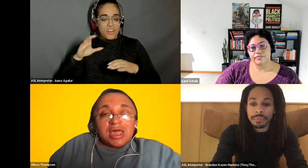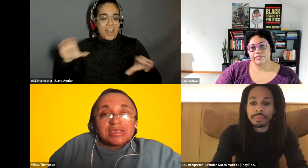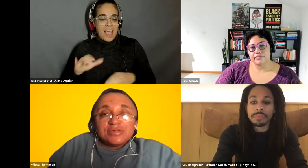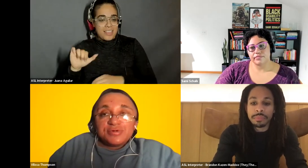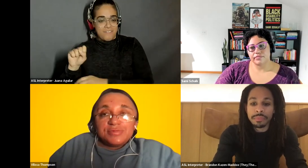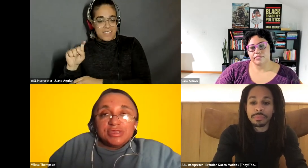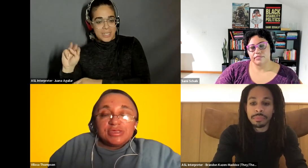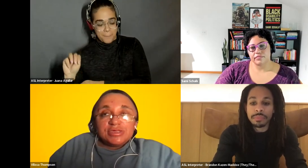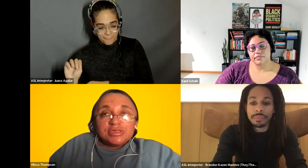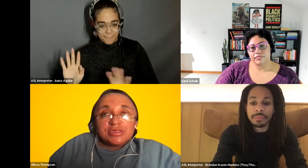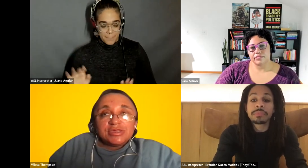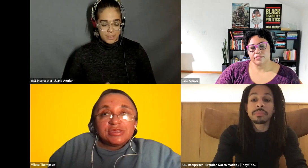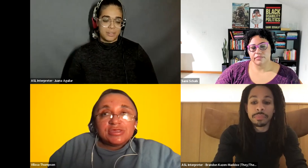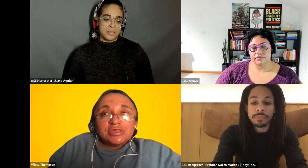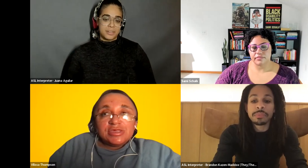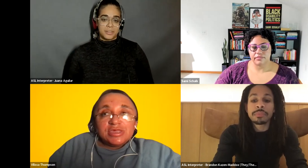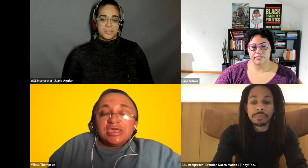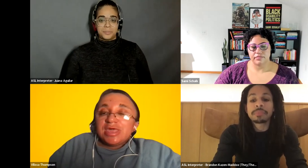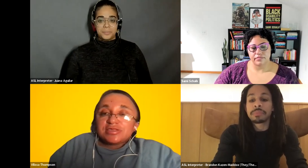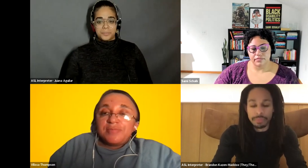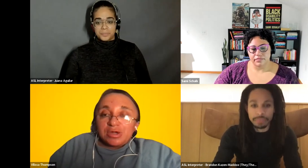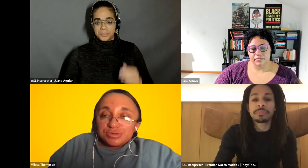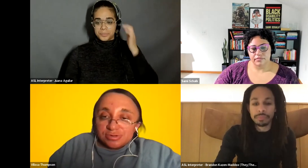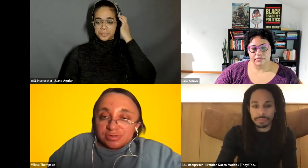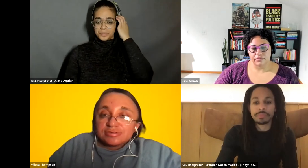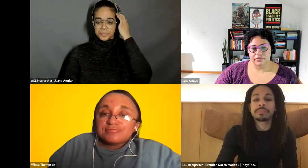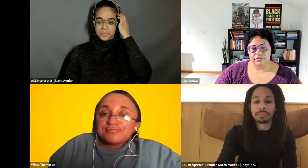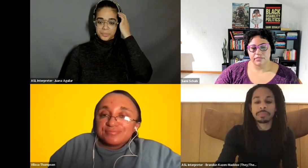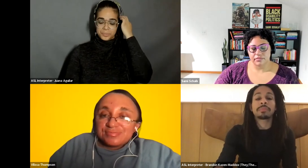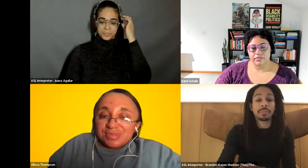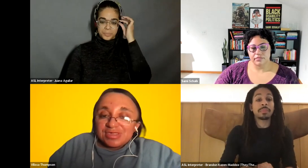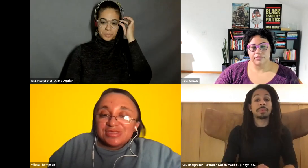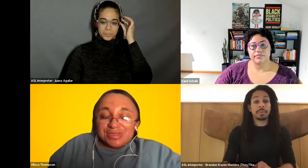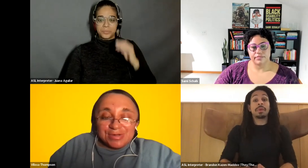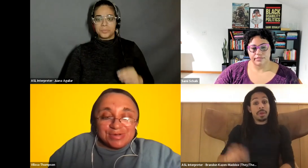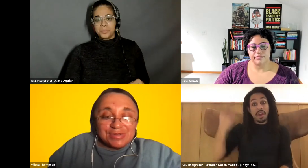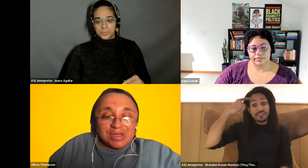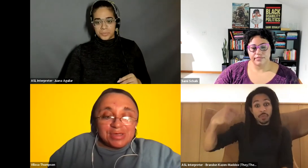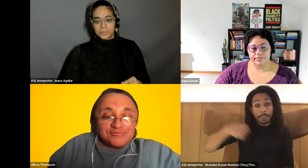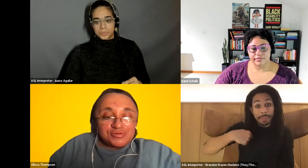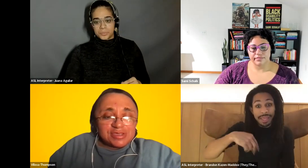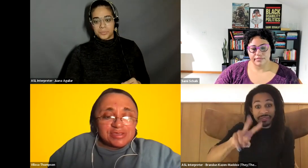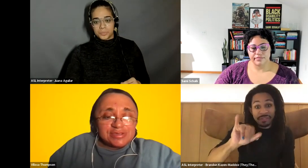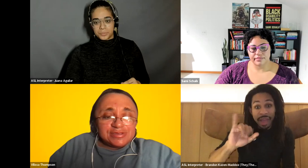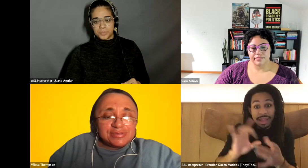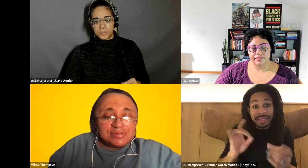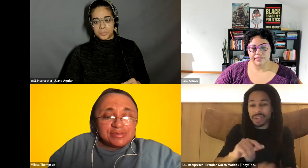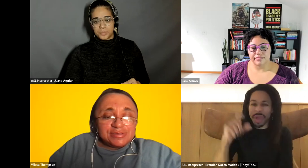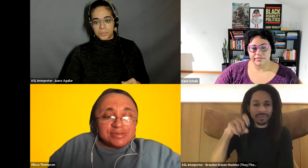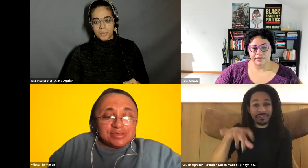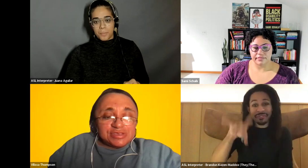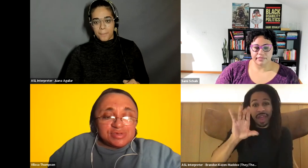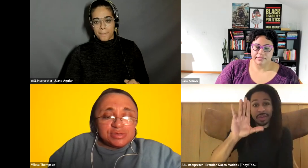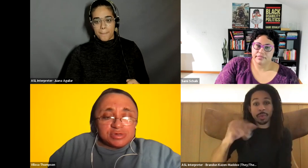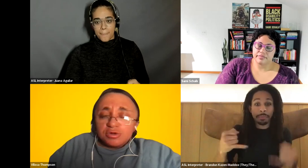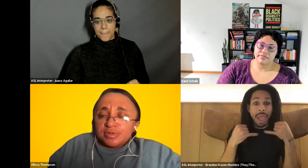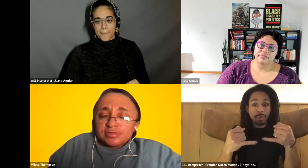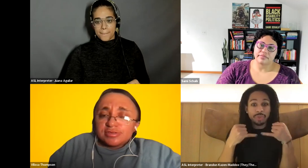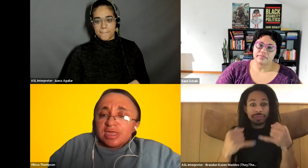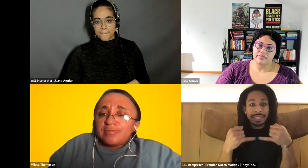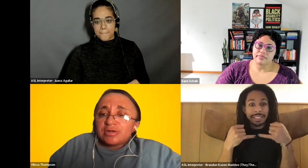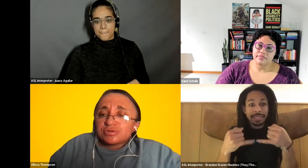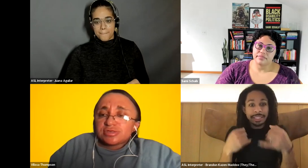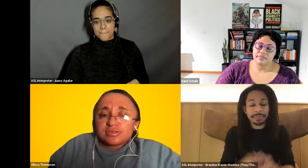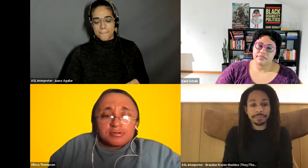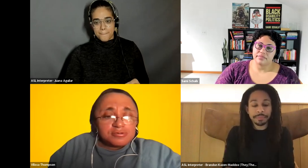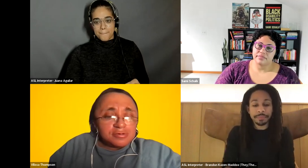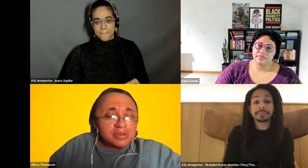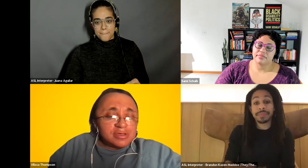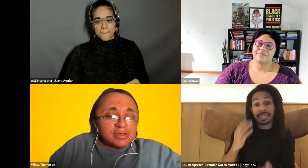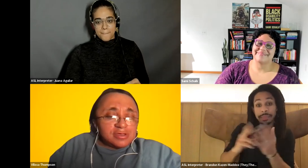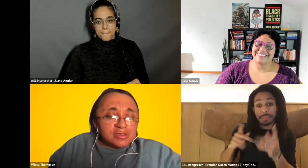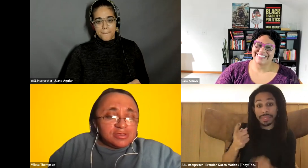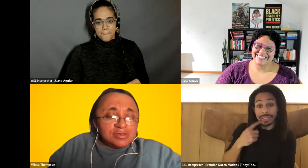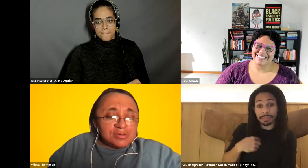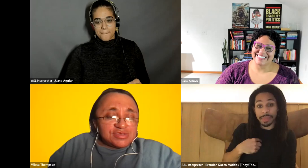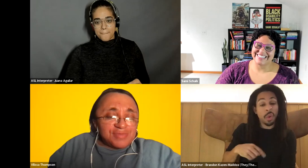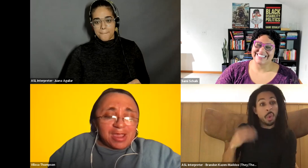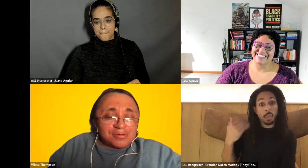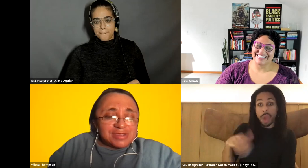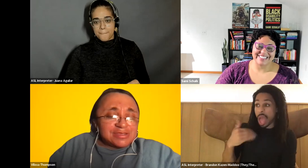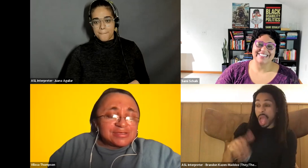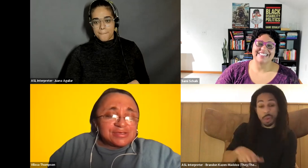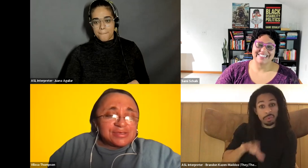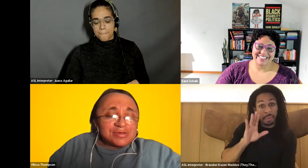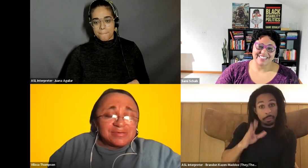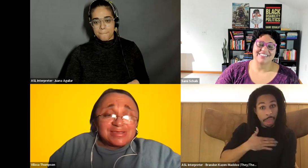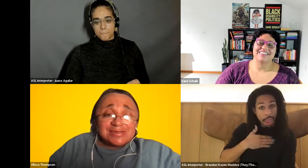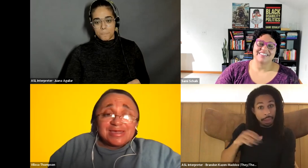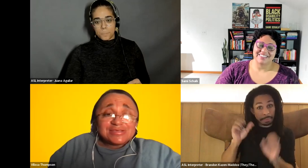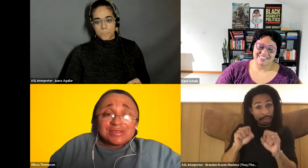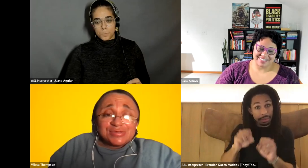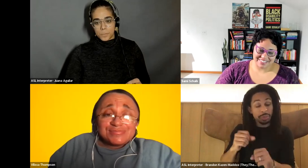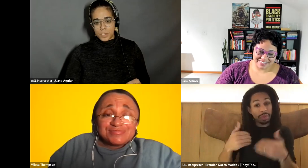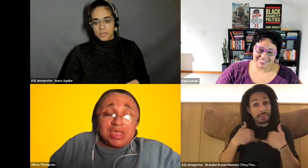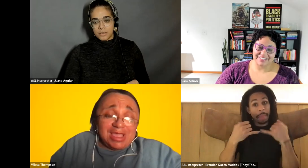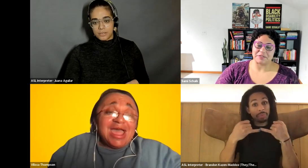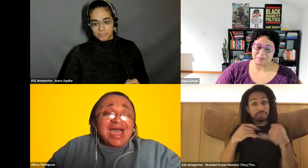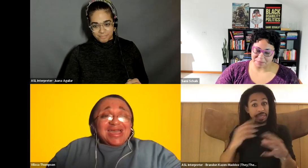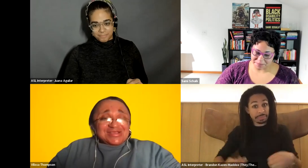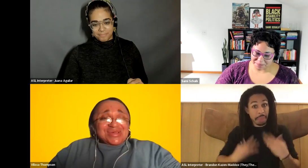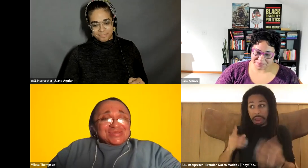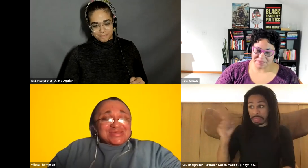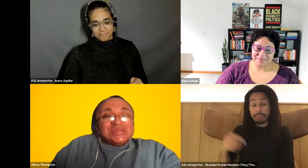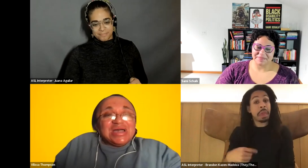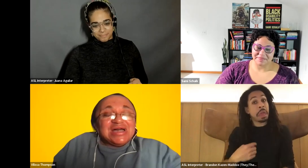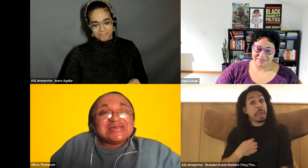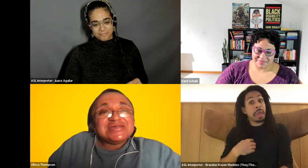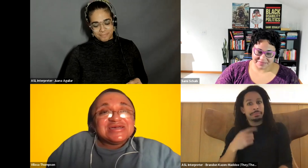Vilissa Thompson: I say, for me enact them boundaries. Yeah, a lot of folks. They tell me you know what your ability to have boundaries is. So you know, inspiring you know. And i'm like, yeah, I had to learn it, you know. I